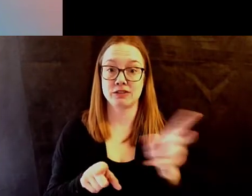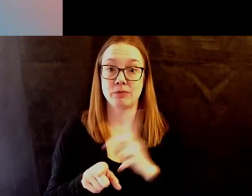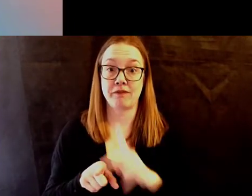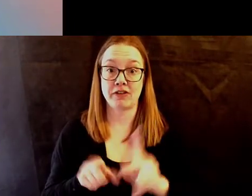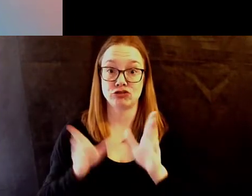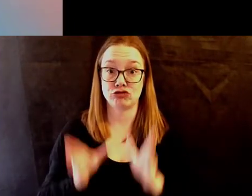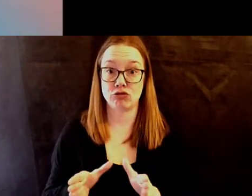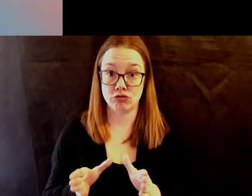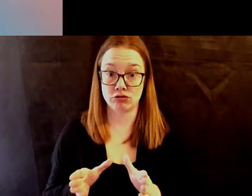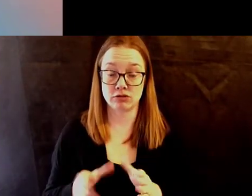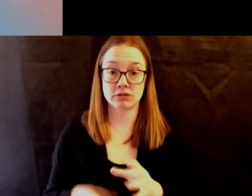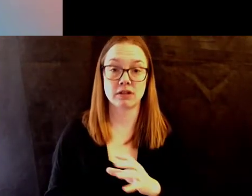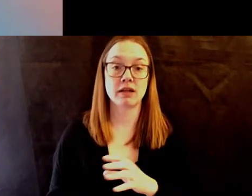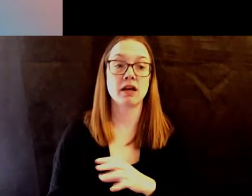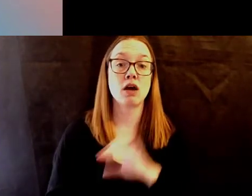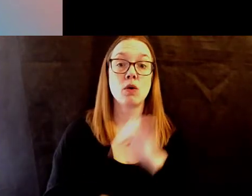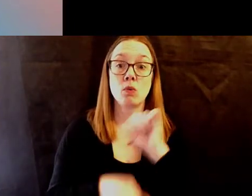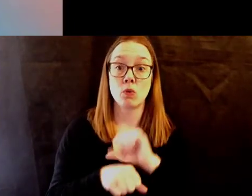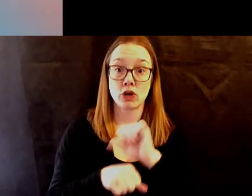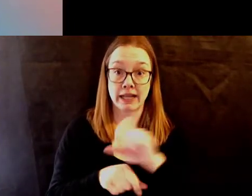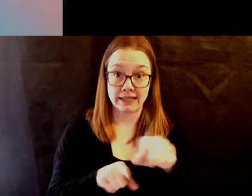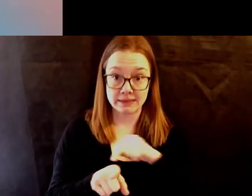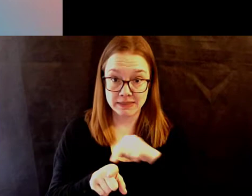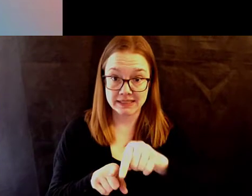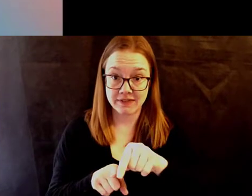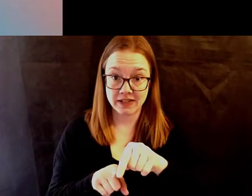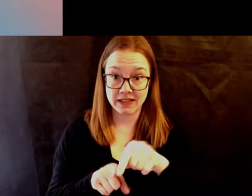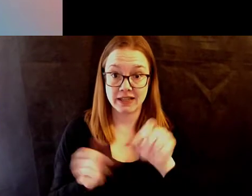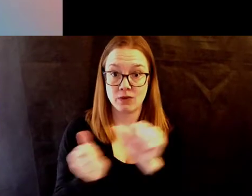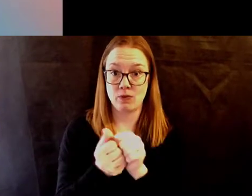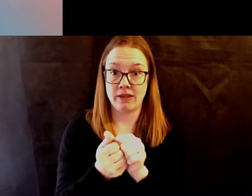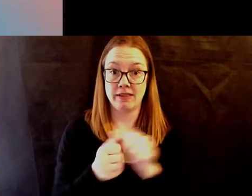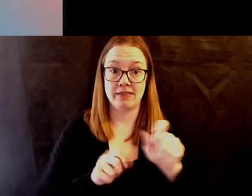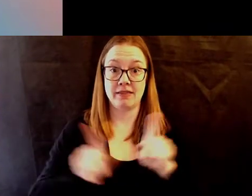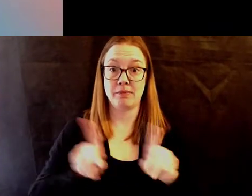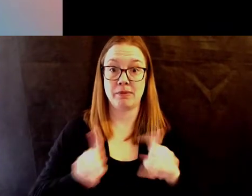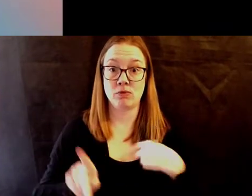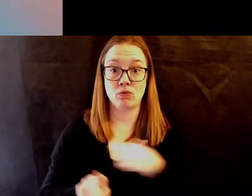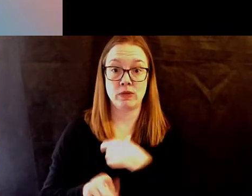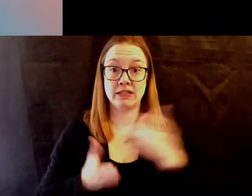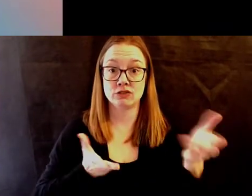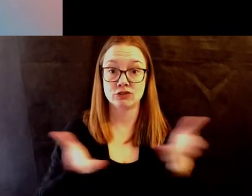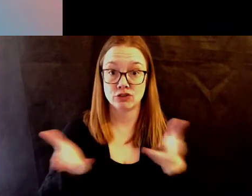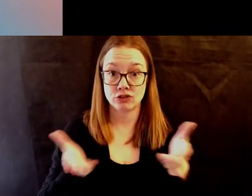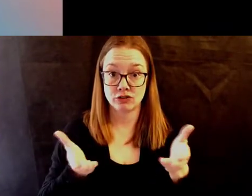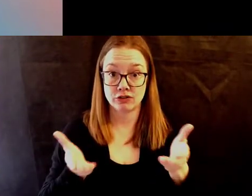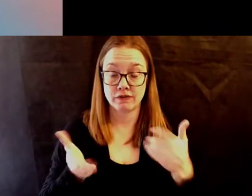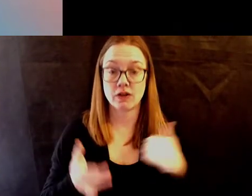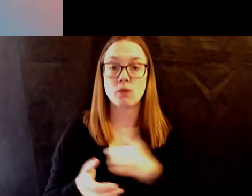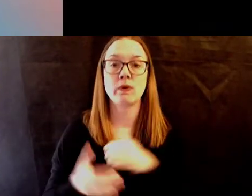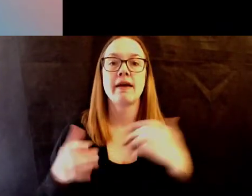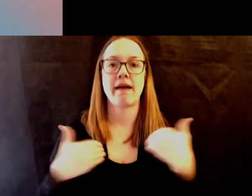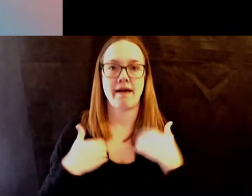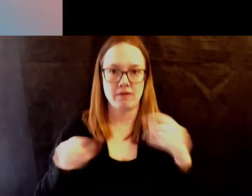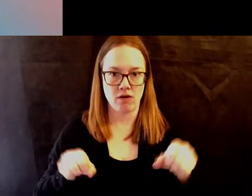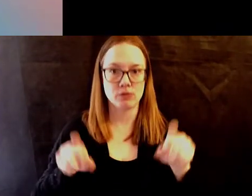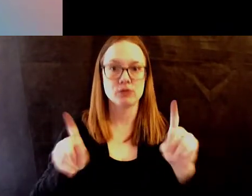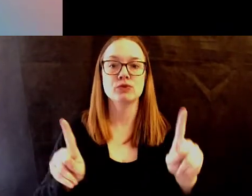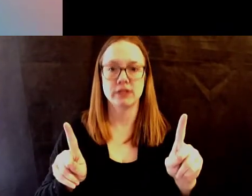and working specifically with the people that we serve, we also have an opportunity to encourage